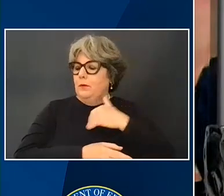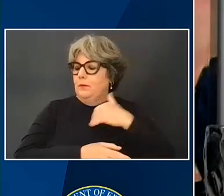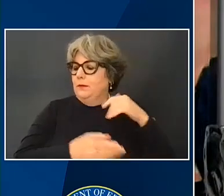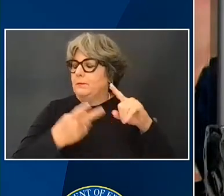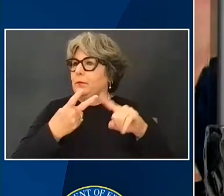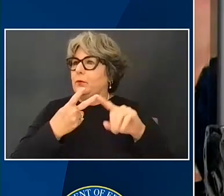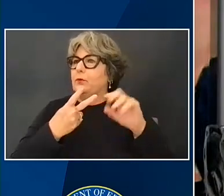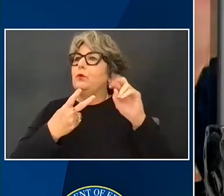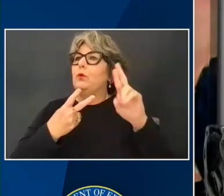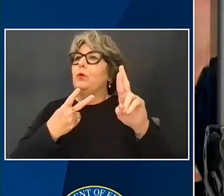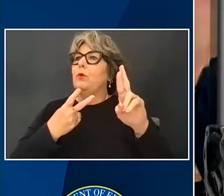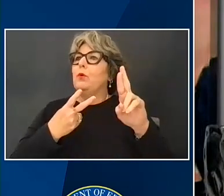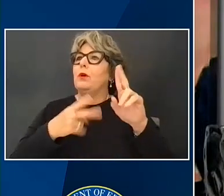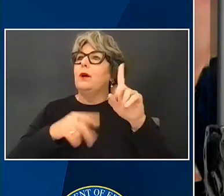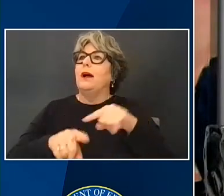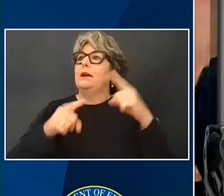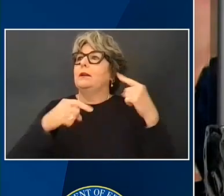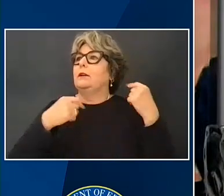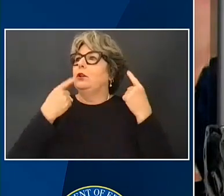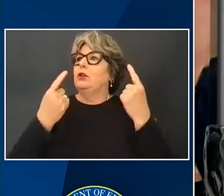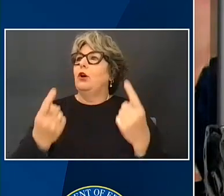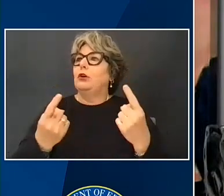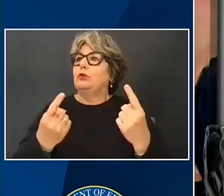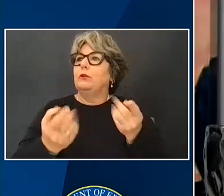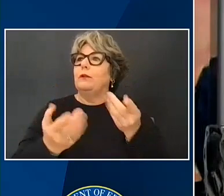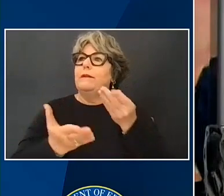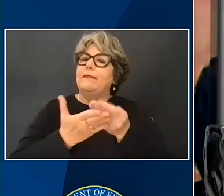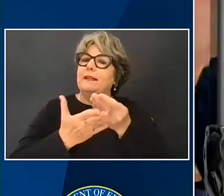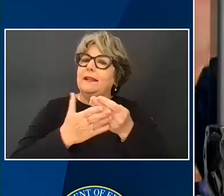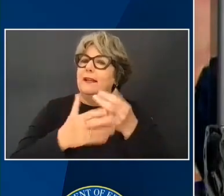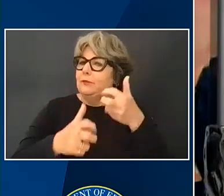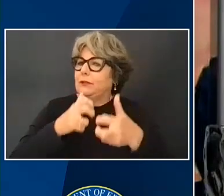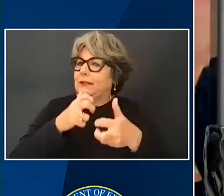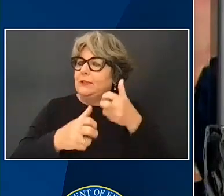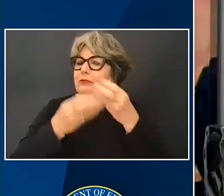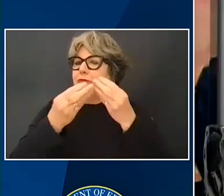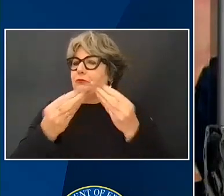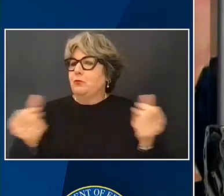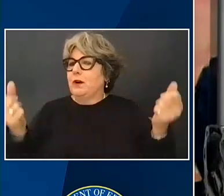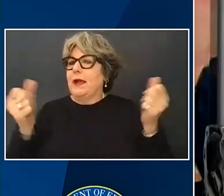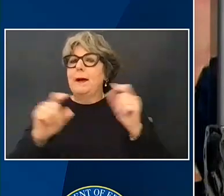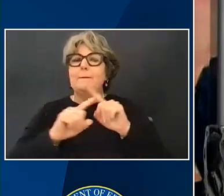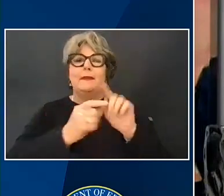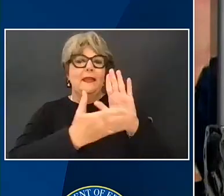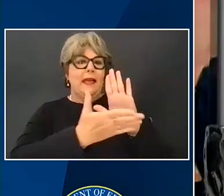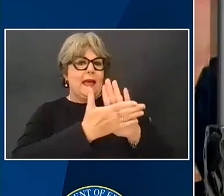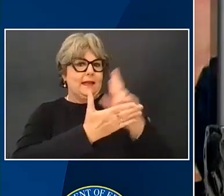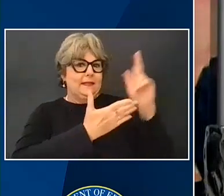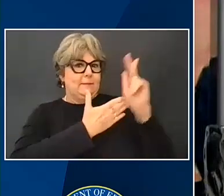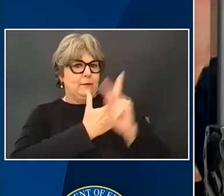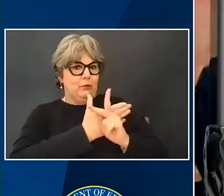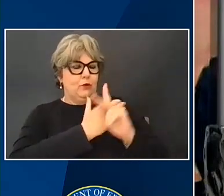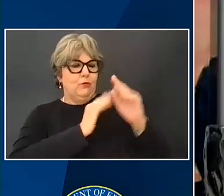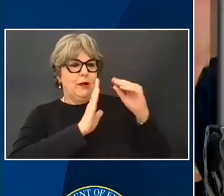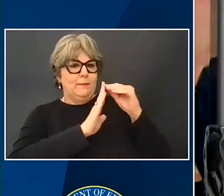long-term financial issue to work out. But the academic program and student services and arrangements that you are